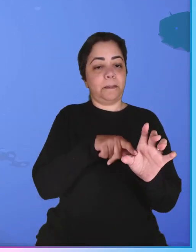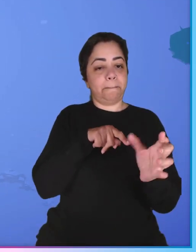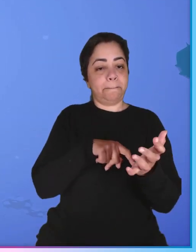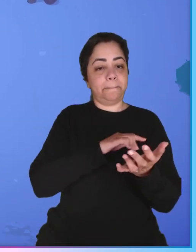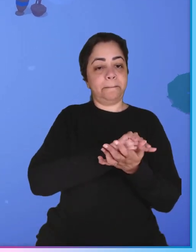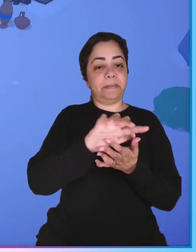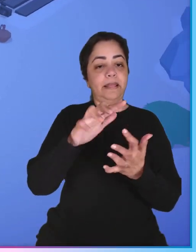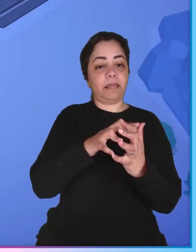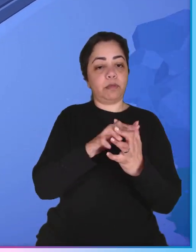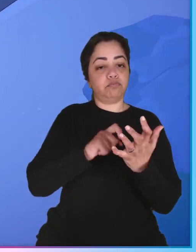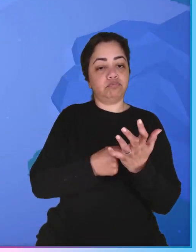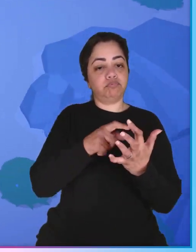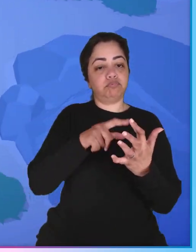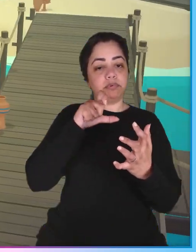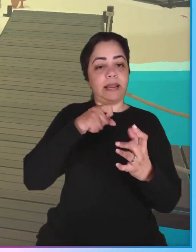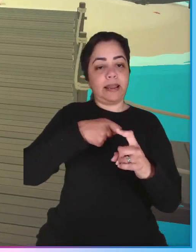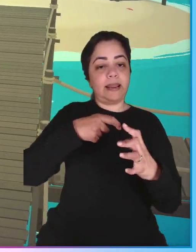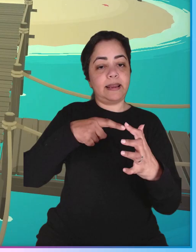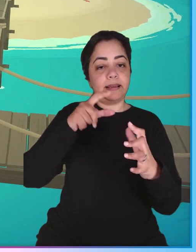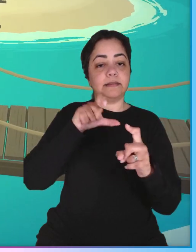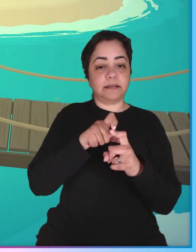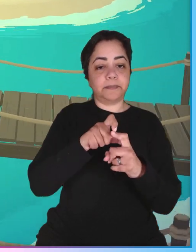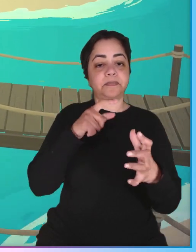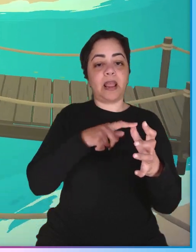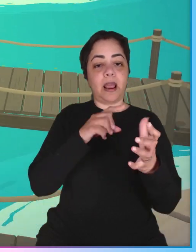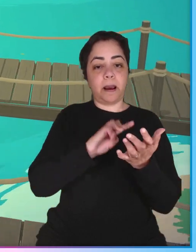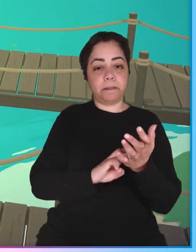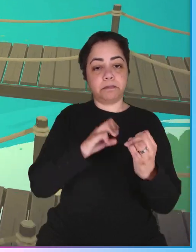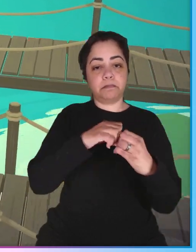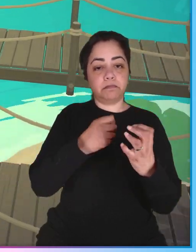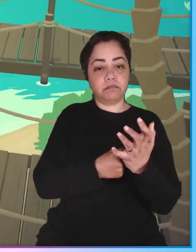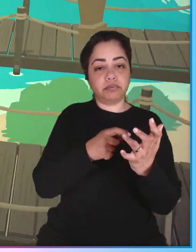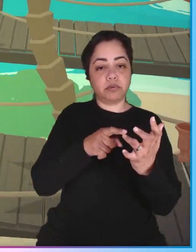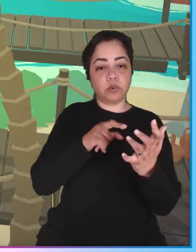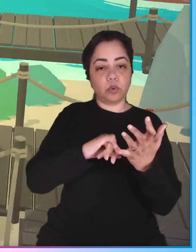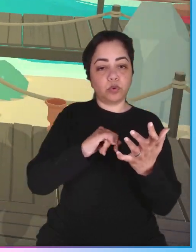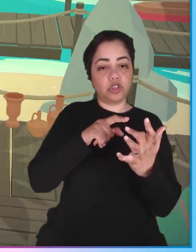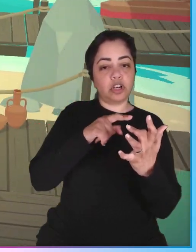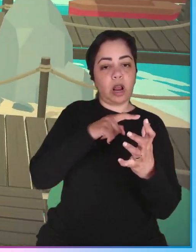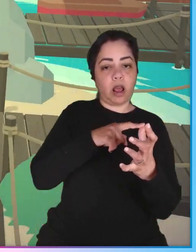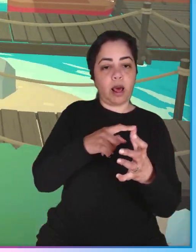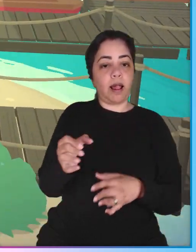You’ll need to befriend them and help get their memories back to uncover the mystery of Ambrosia Island.